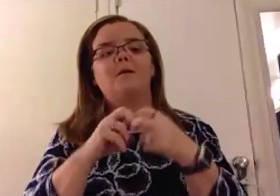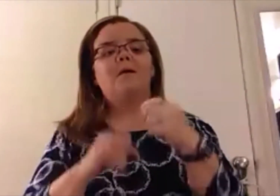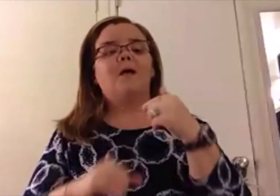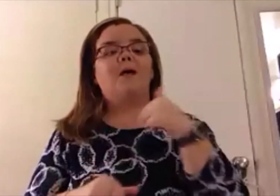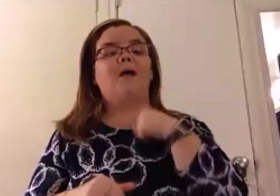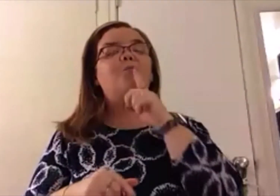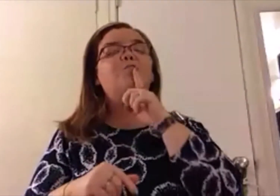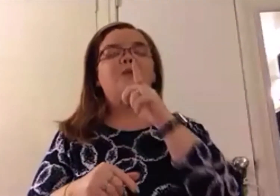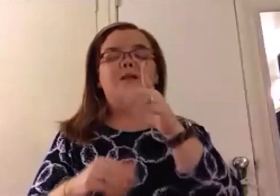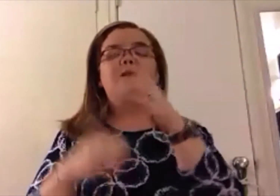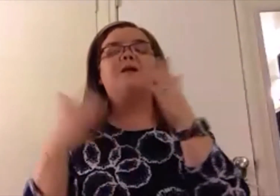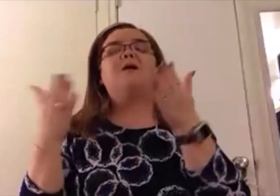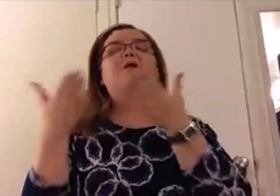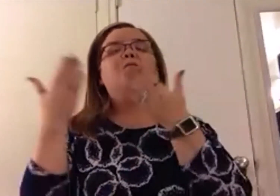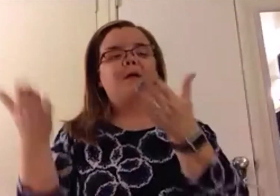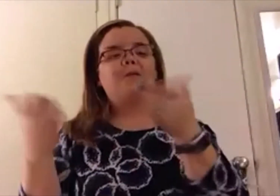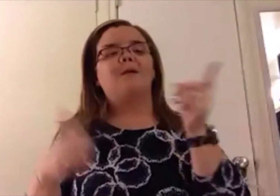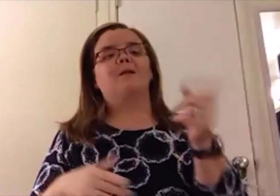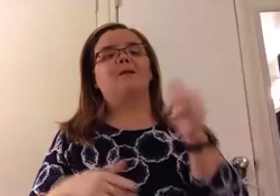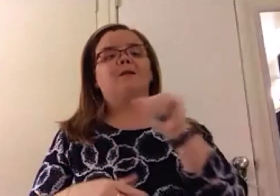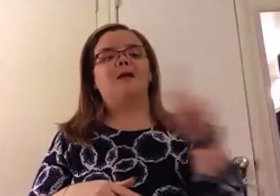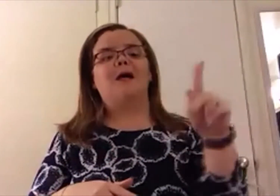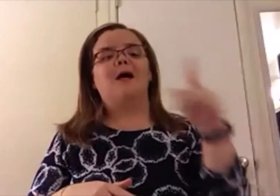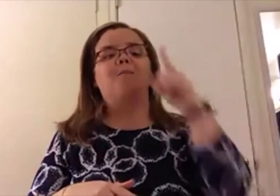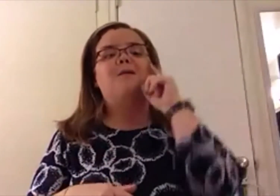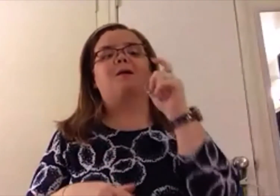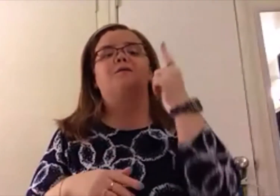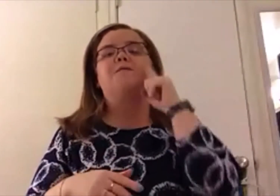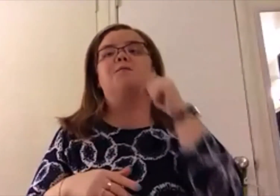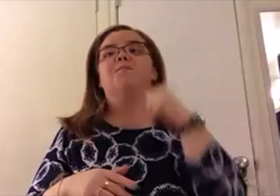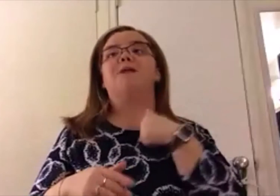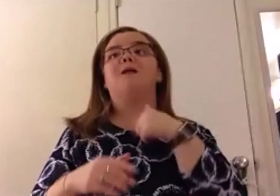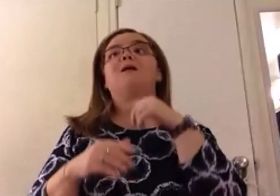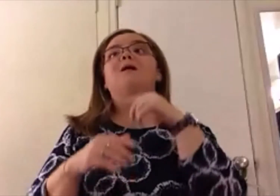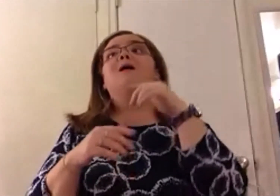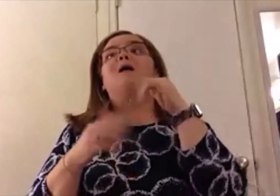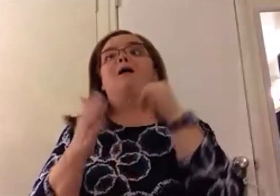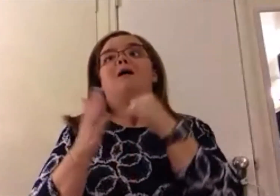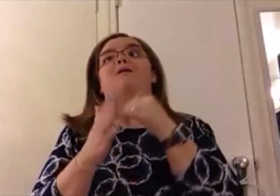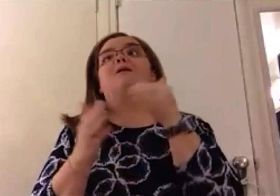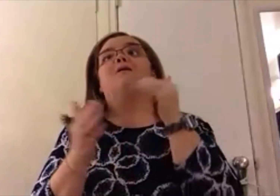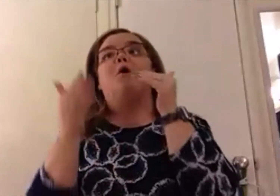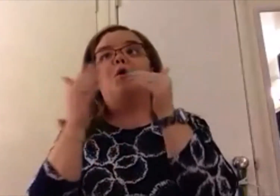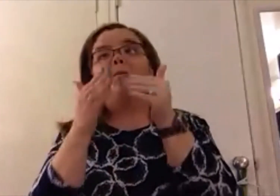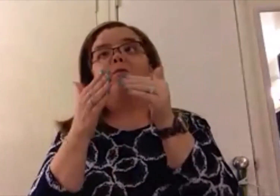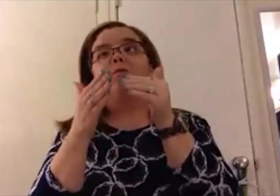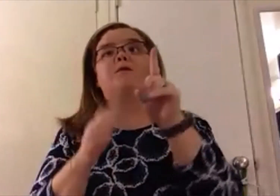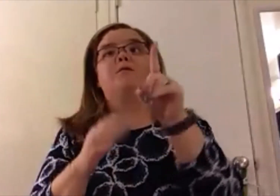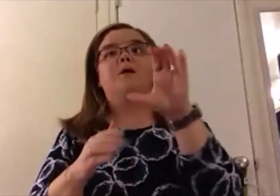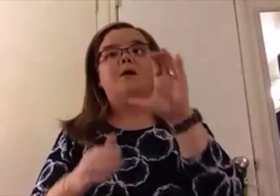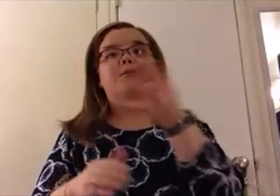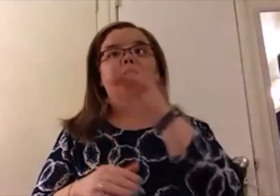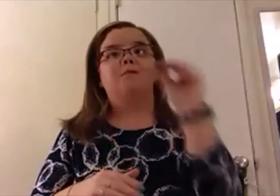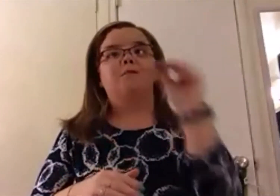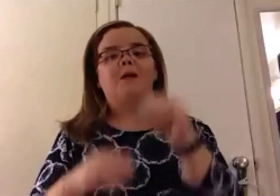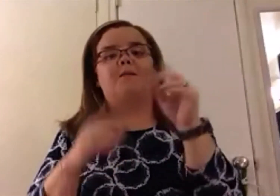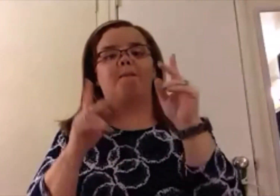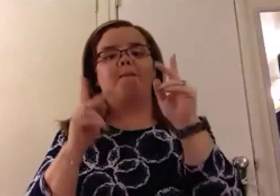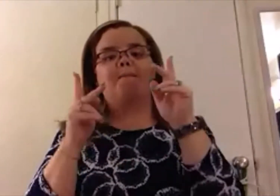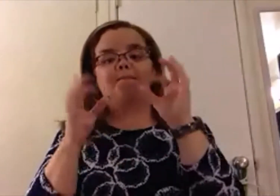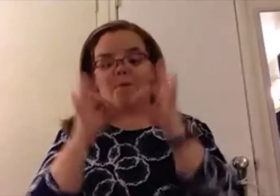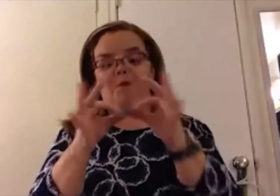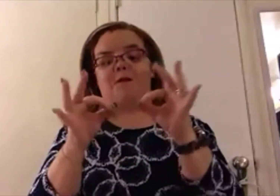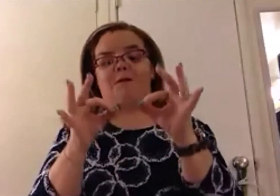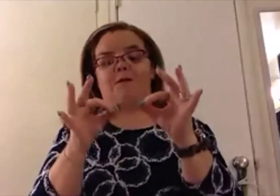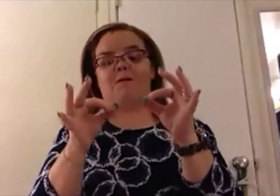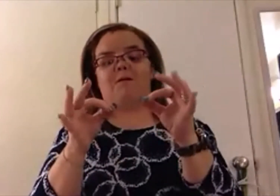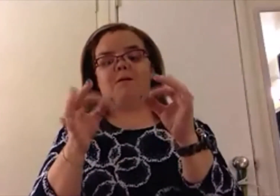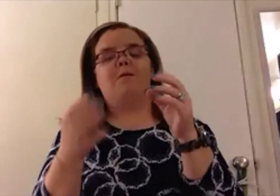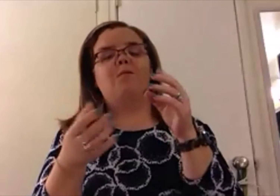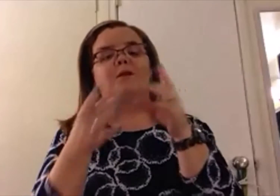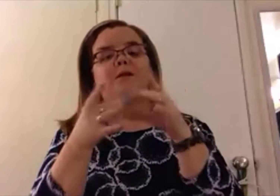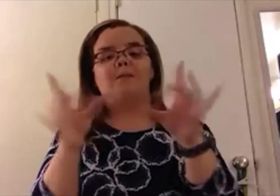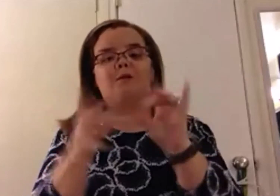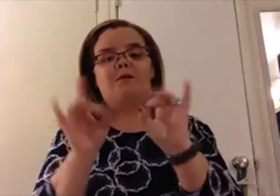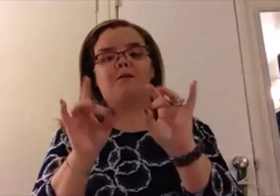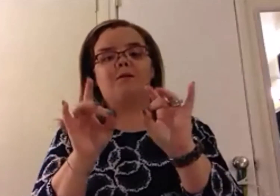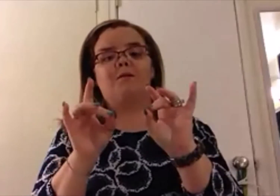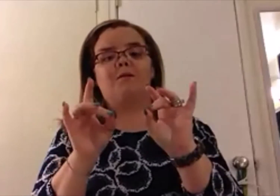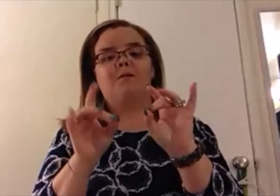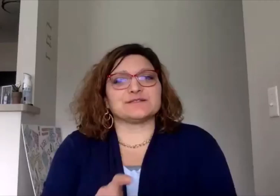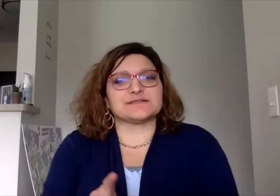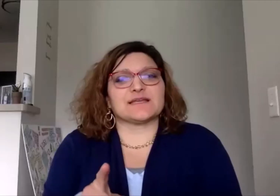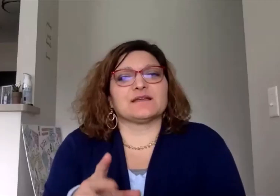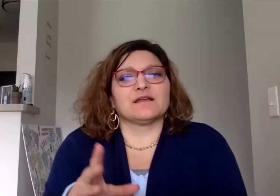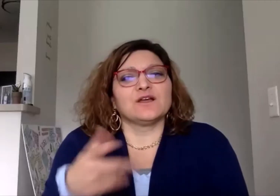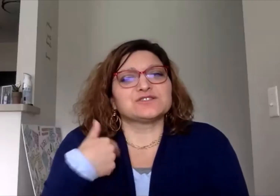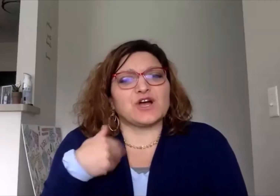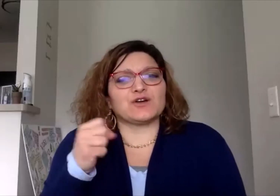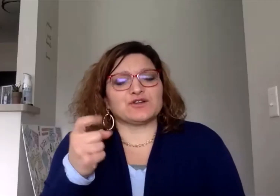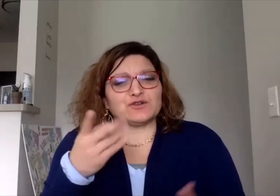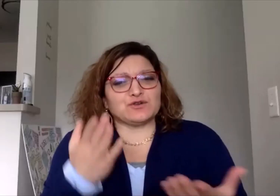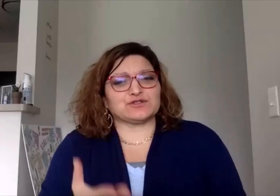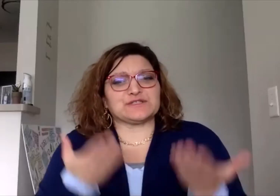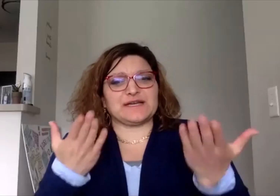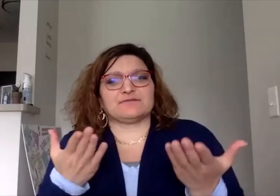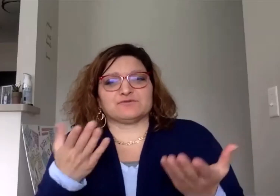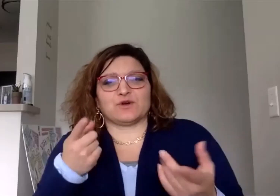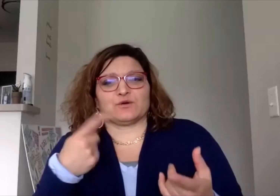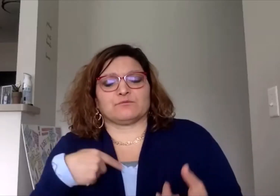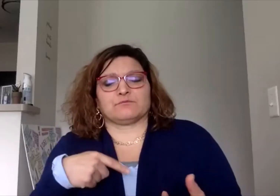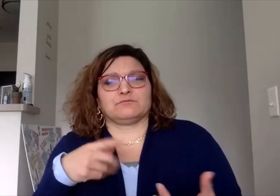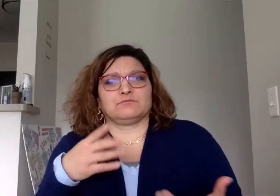and i really recommend this app because for me it is almost 100 percent perfect with captions.